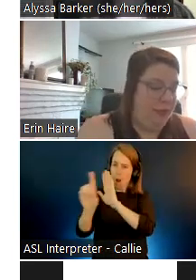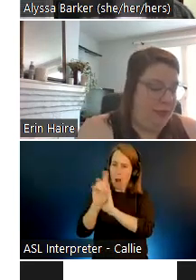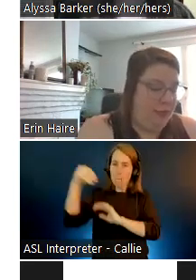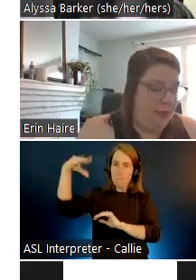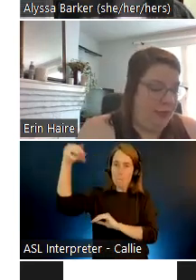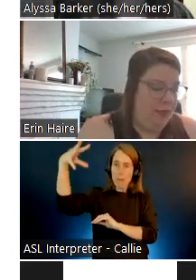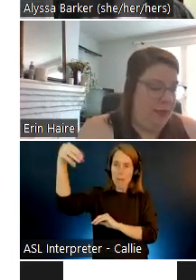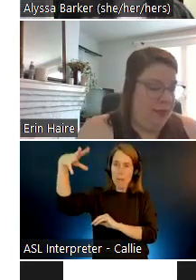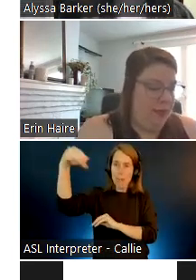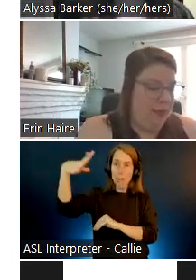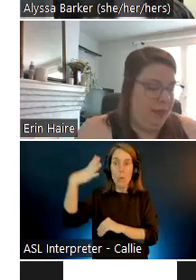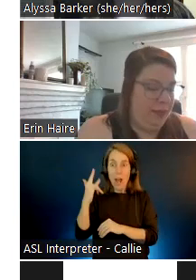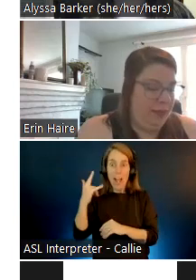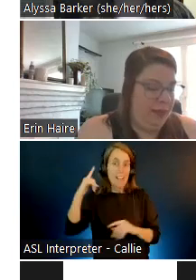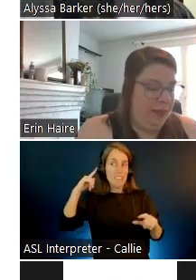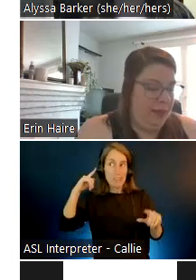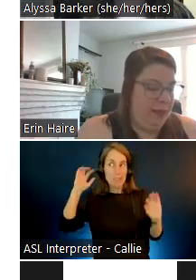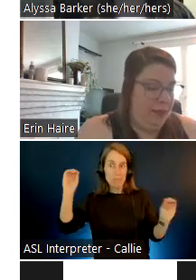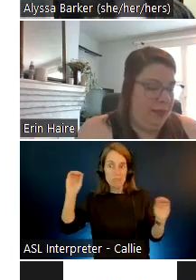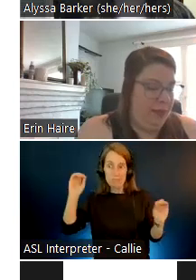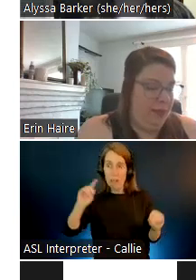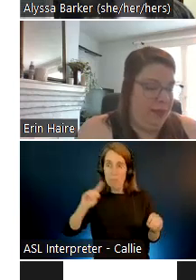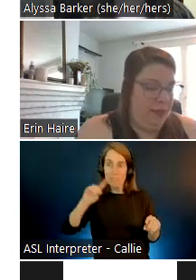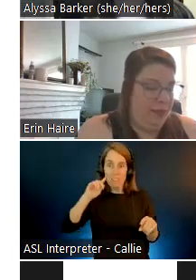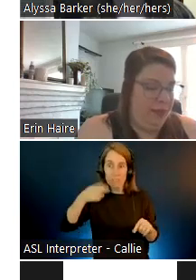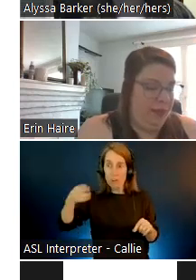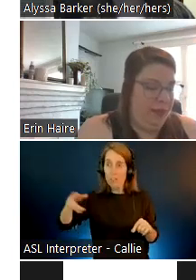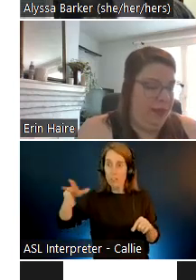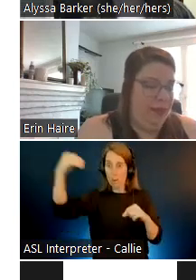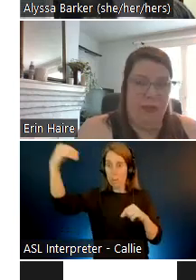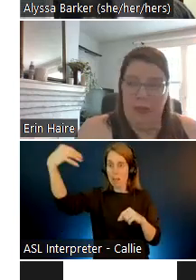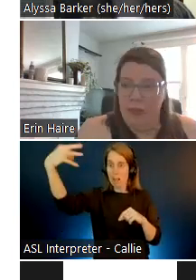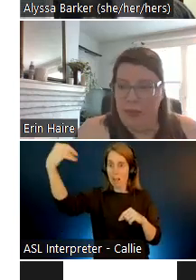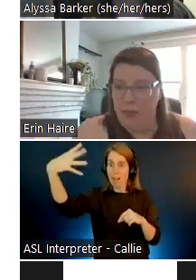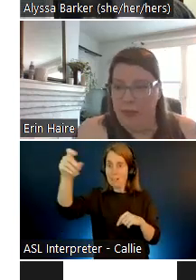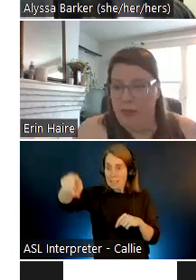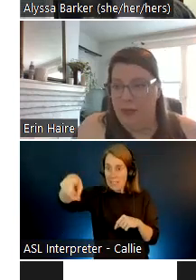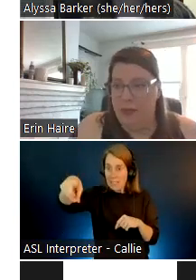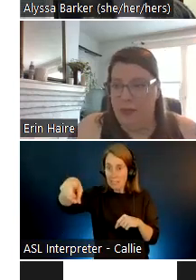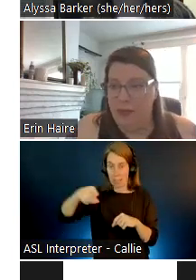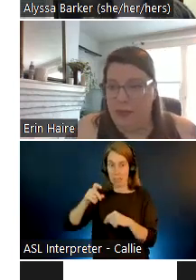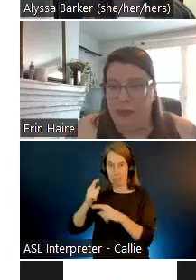hard of hearing so what do you think reasonable accommodation or a reasonable modification?